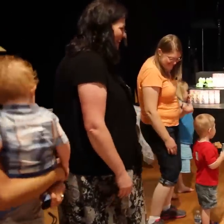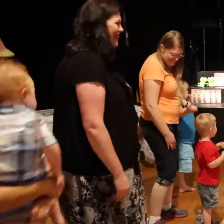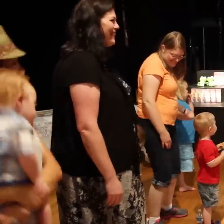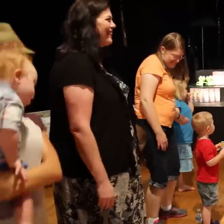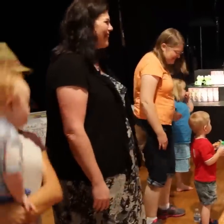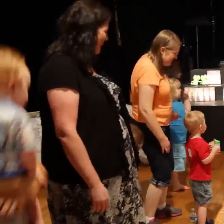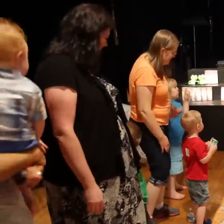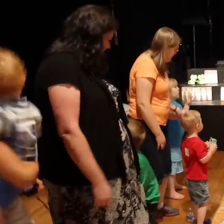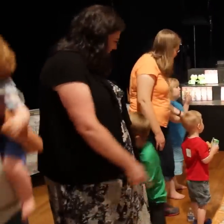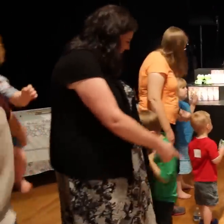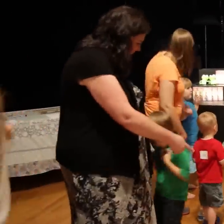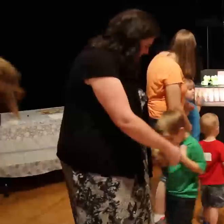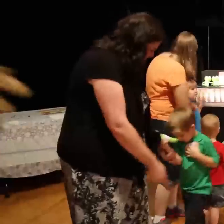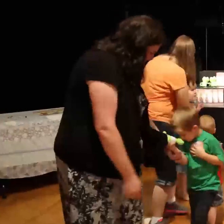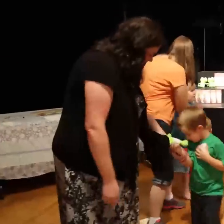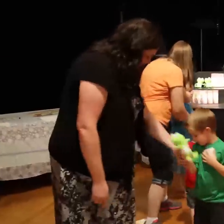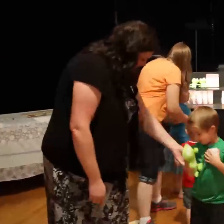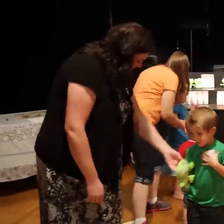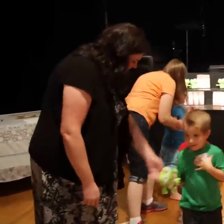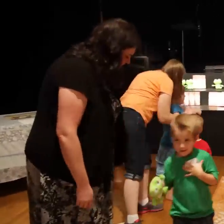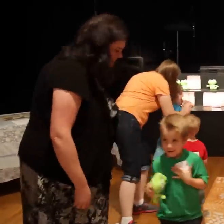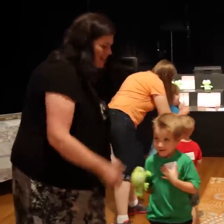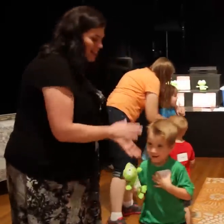Let's celebrate Let's clap our hands